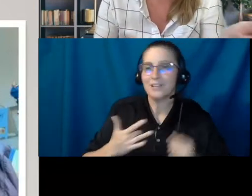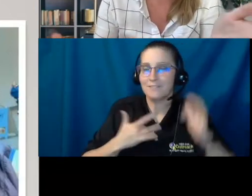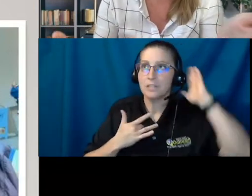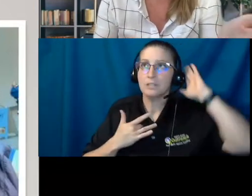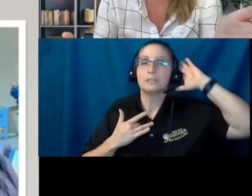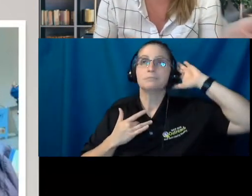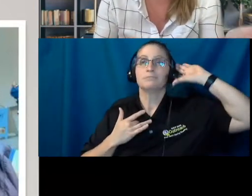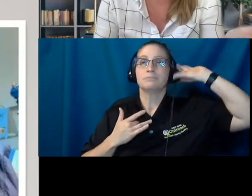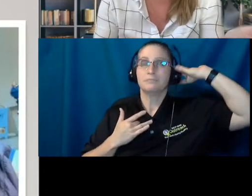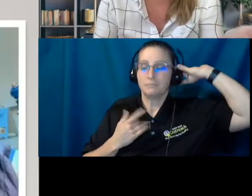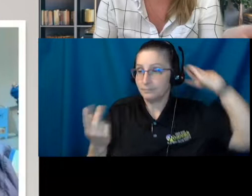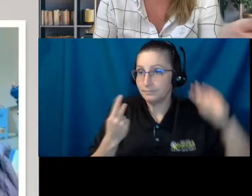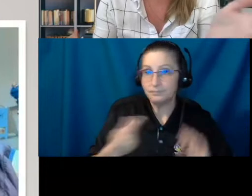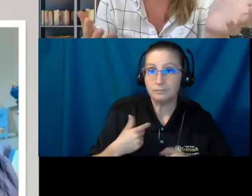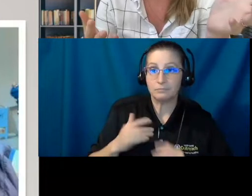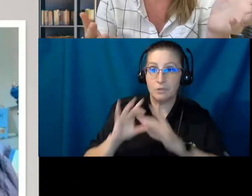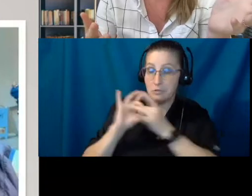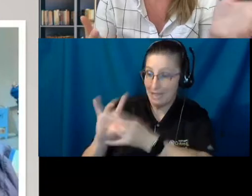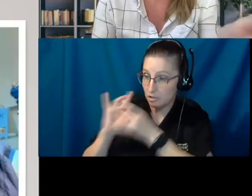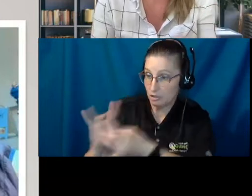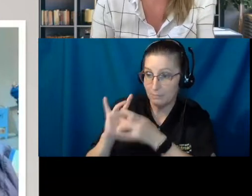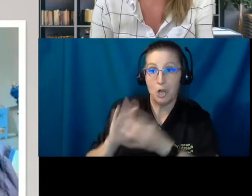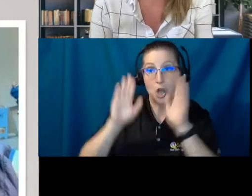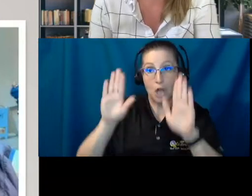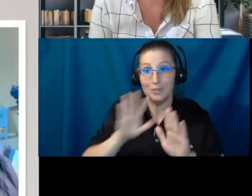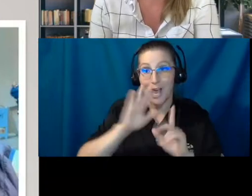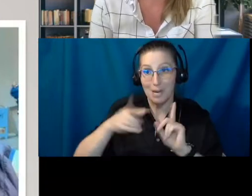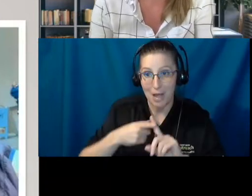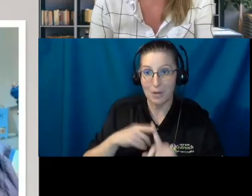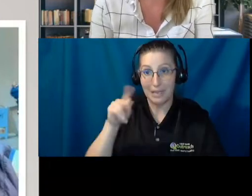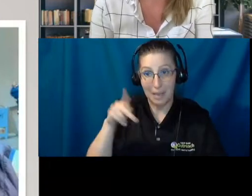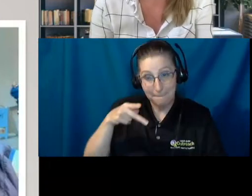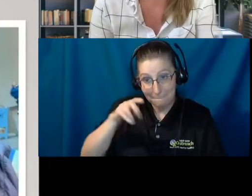such a great starting point to talk about pure relationships with our students and our